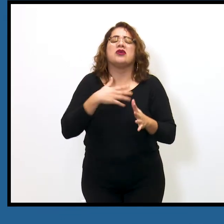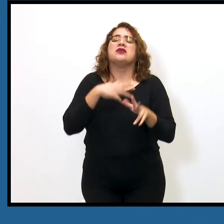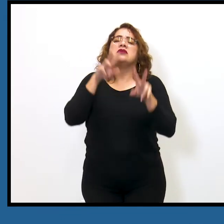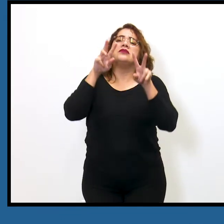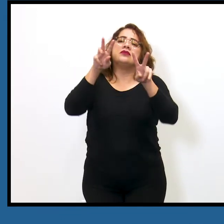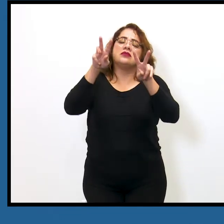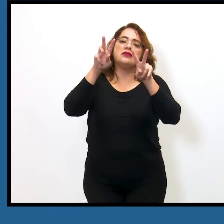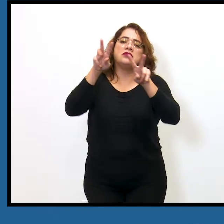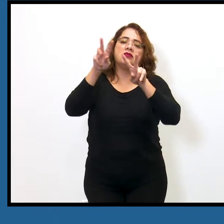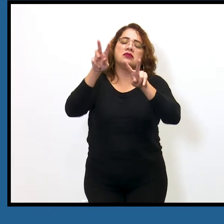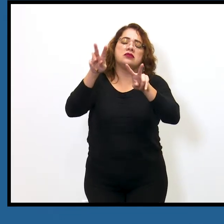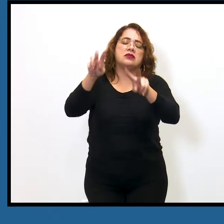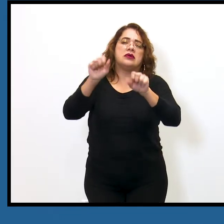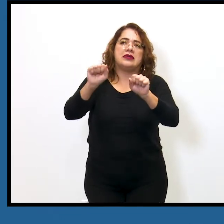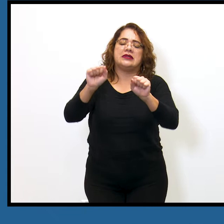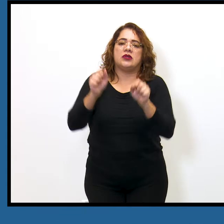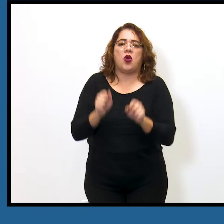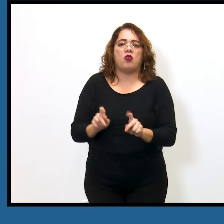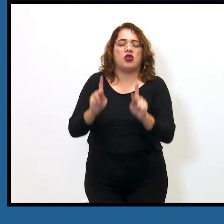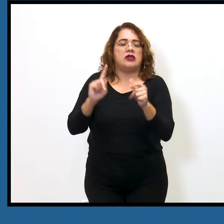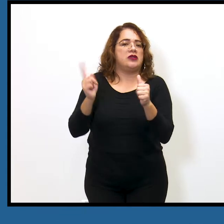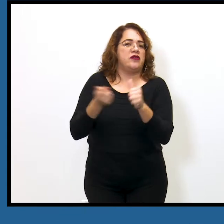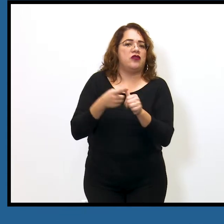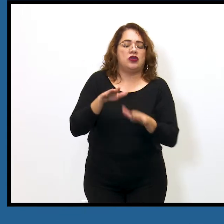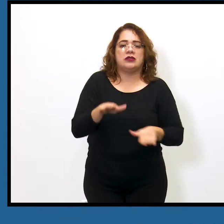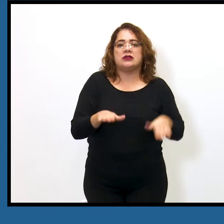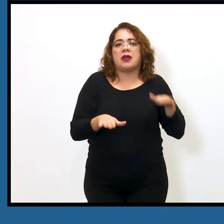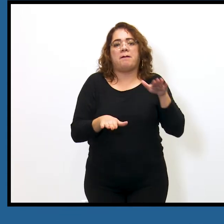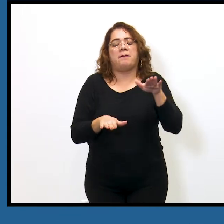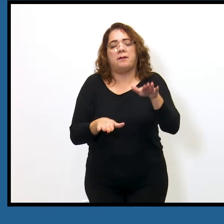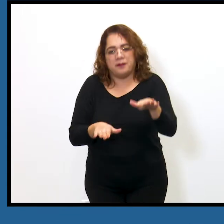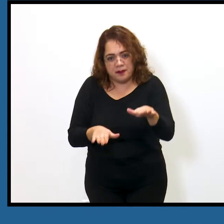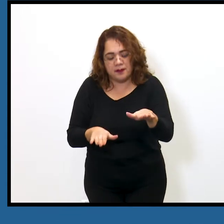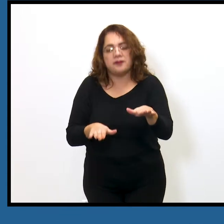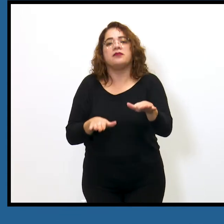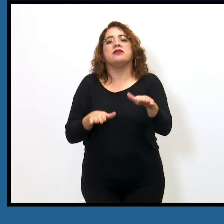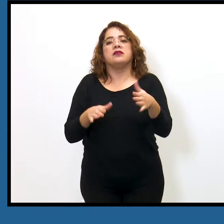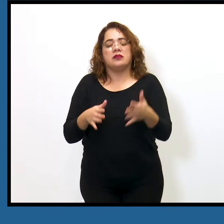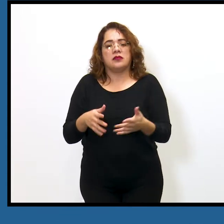the hope that this first step brings and starting to turn the curve of the virus.